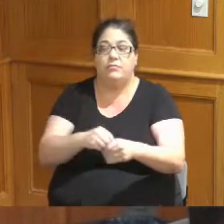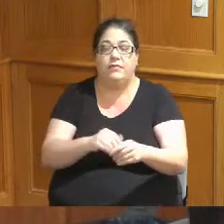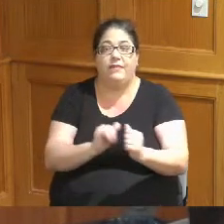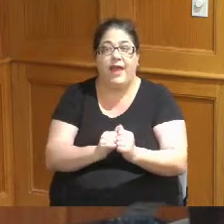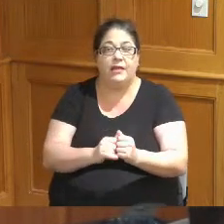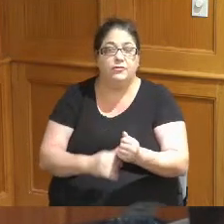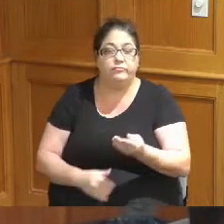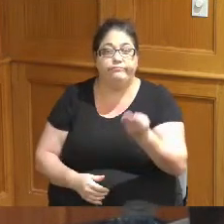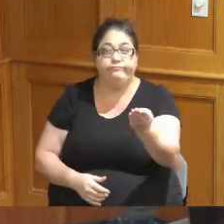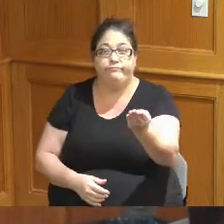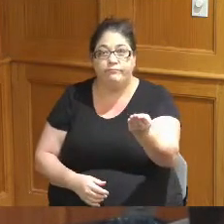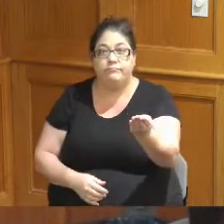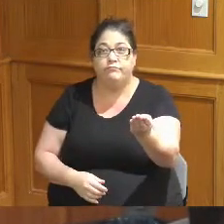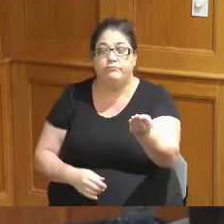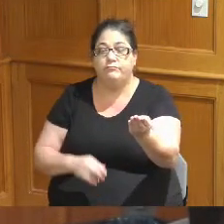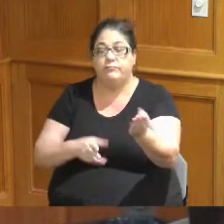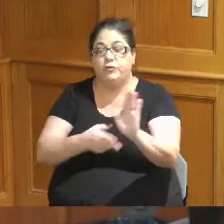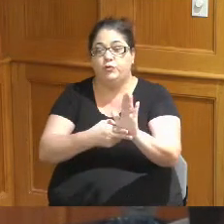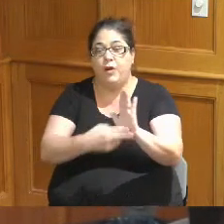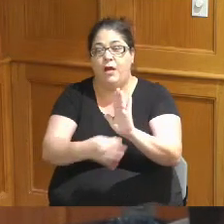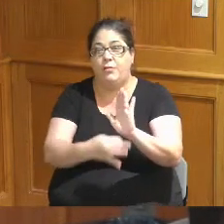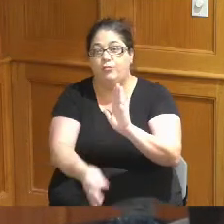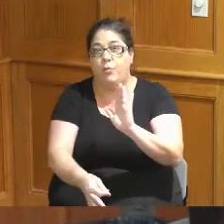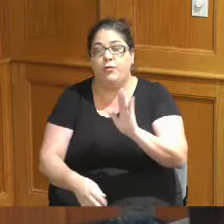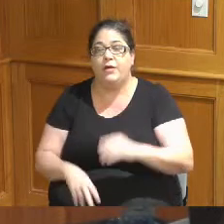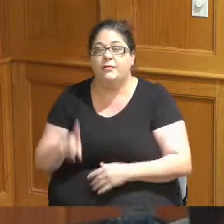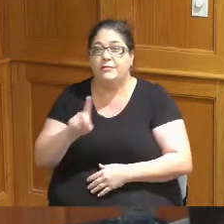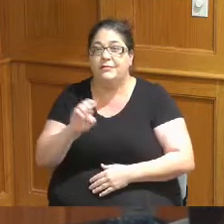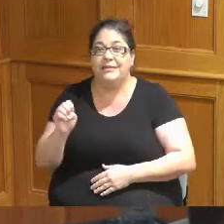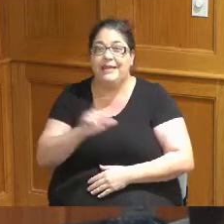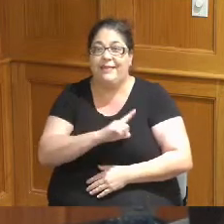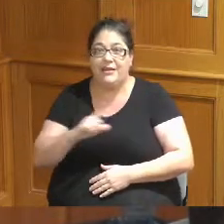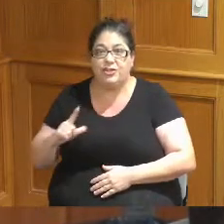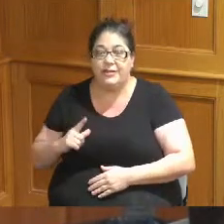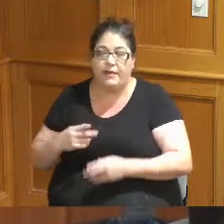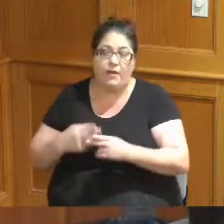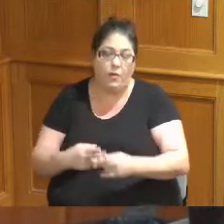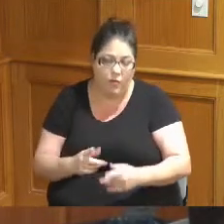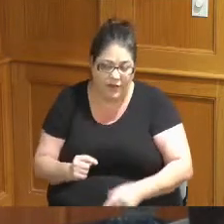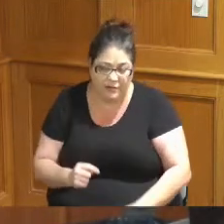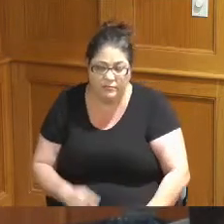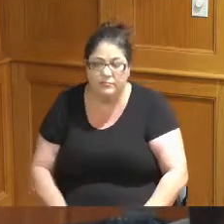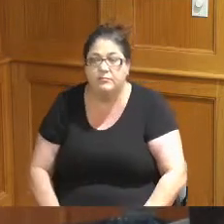really formally unappropriate or delegislate as it's commonly referred to these funds